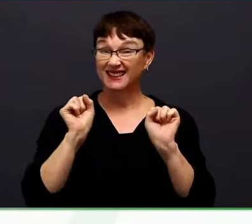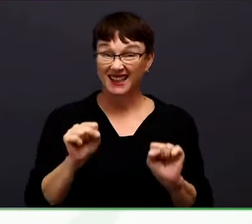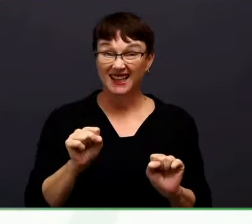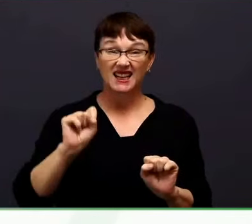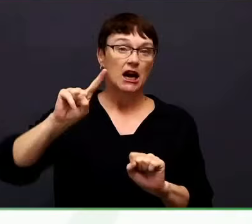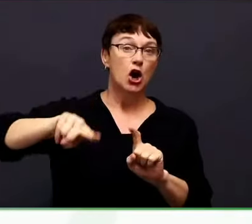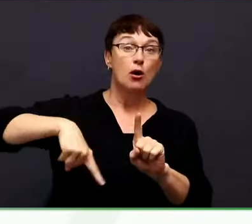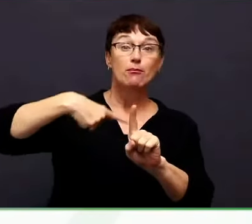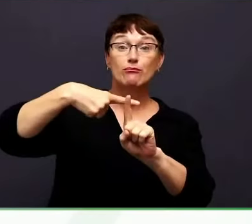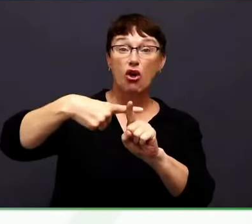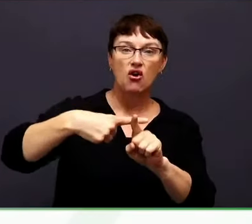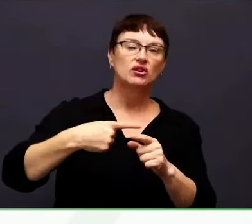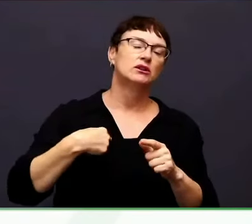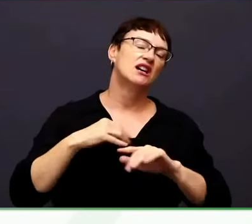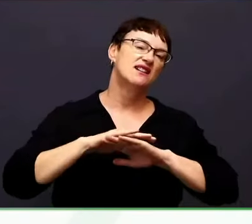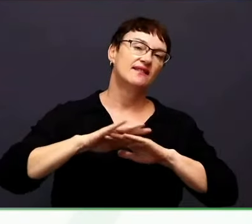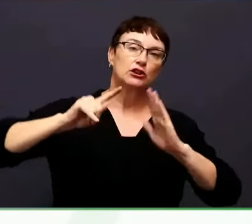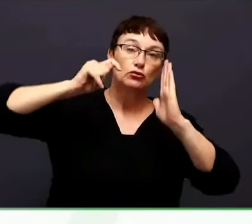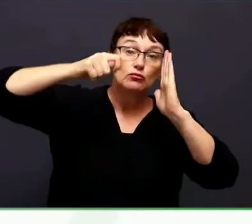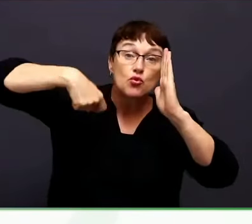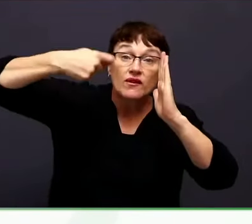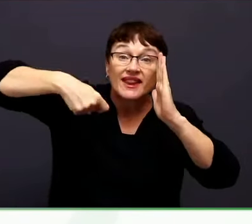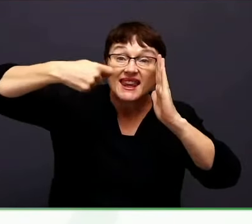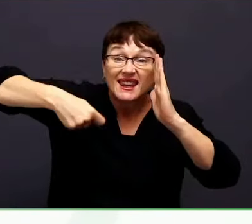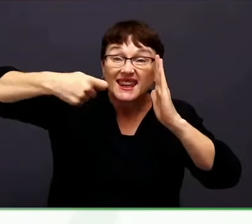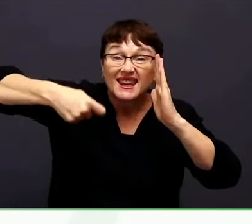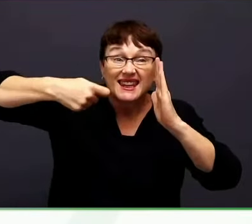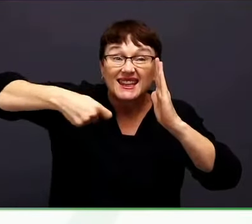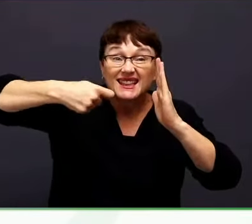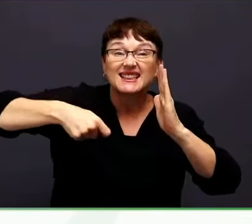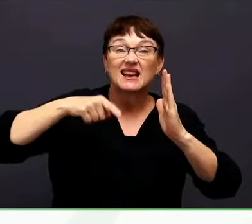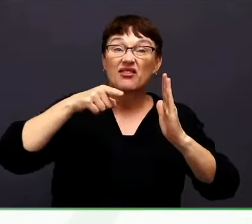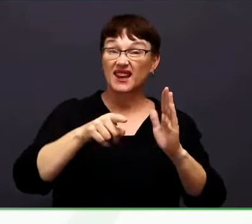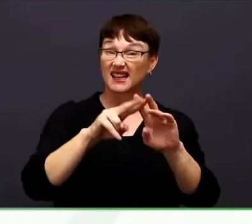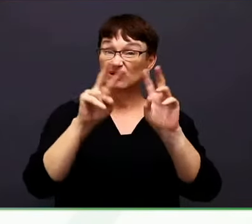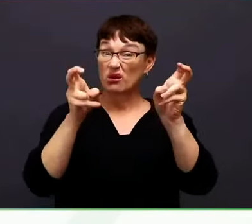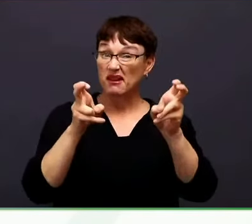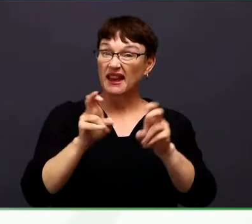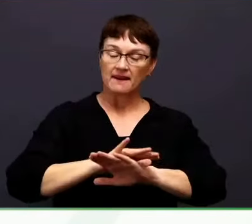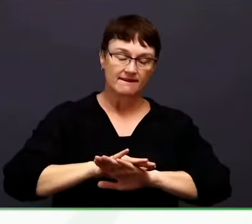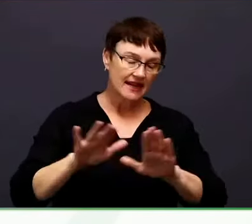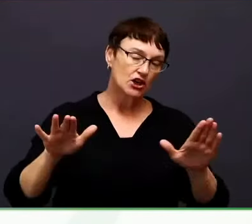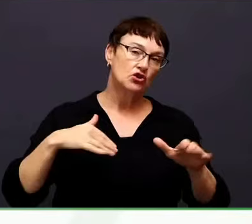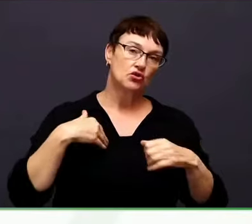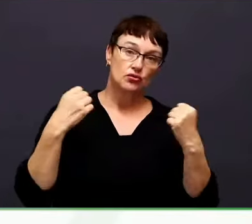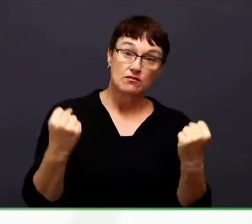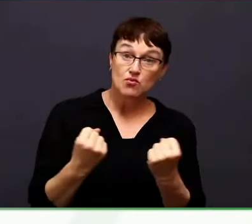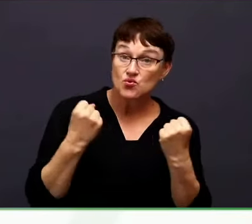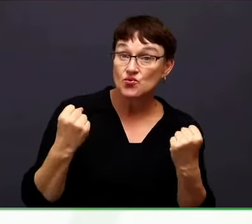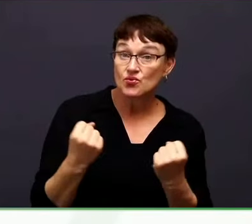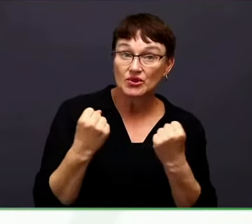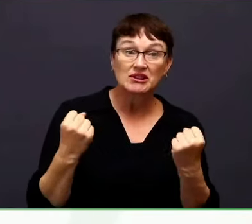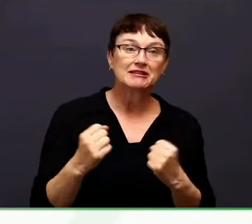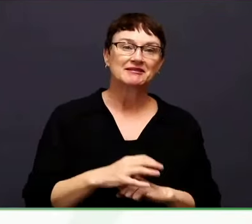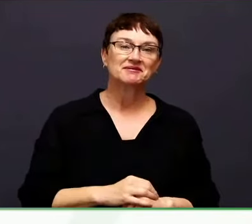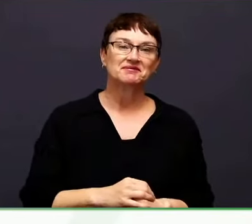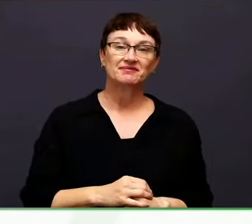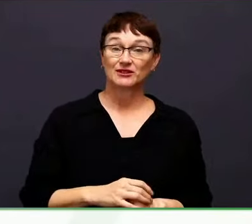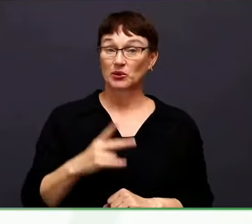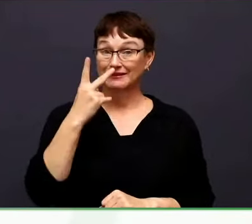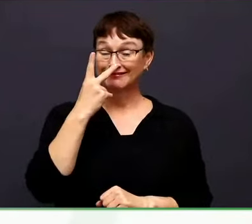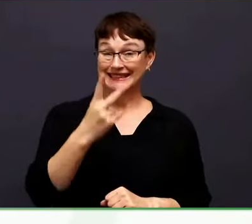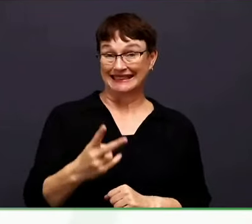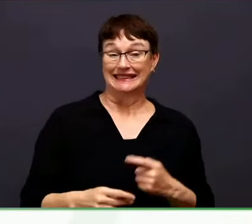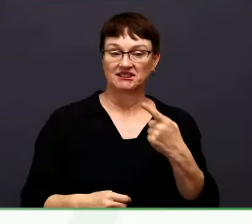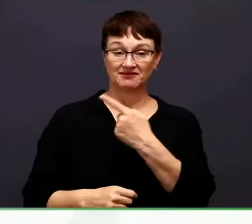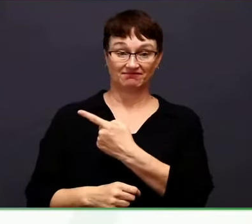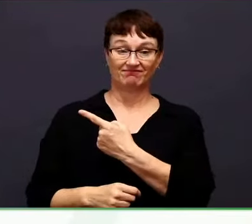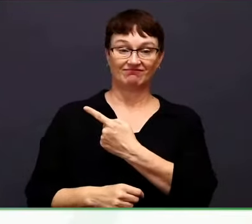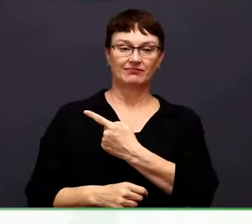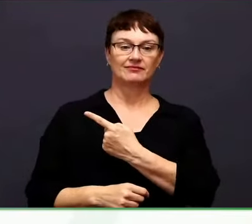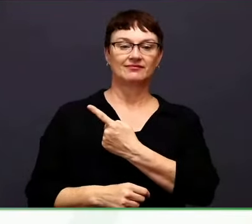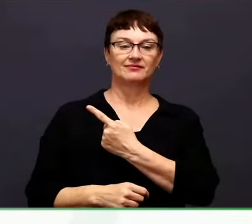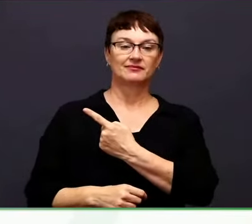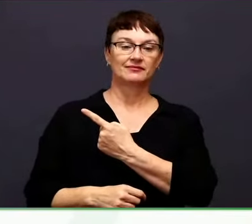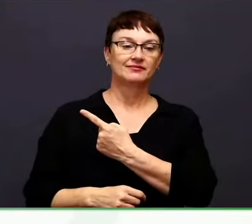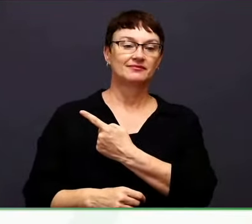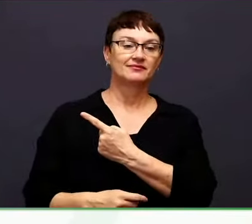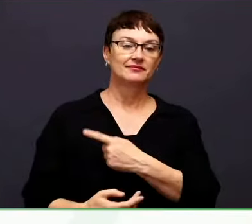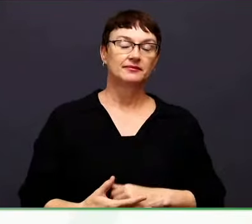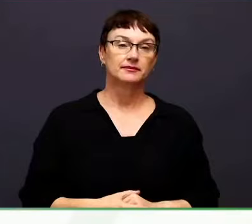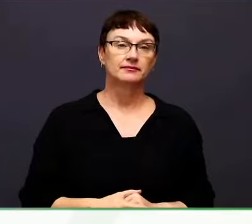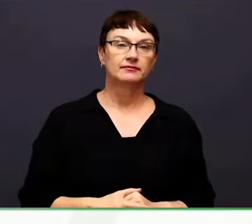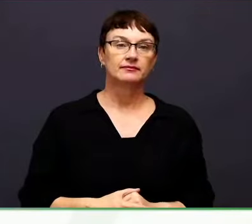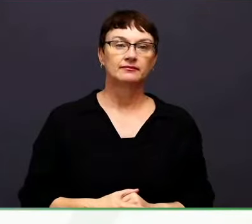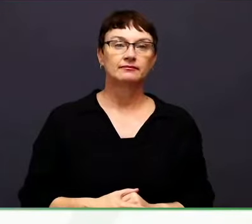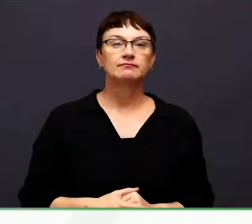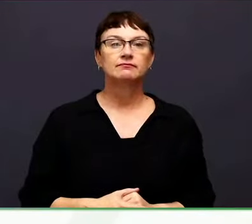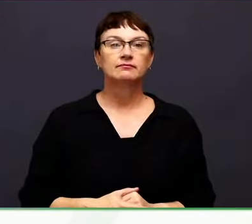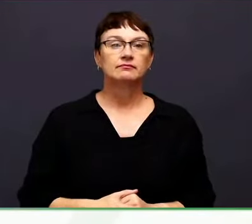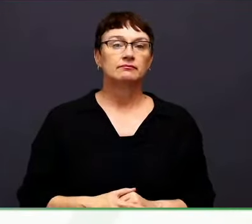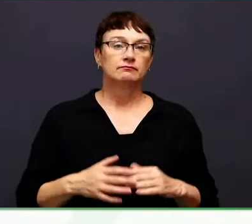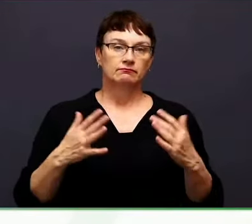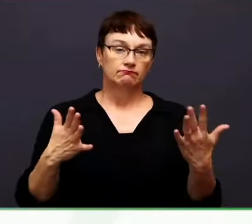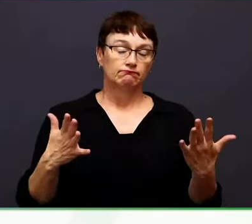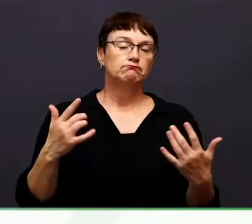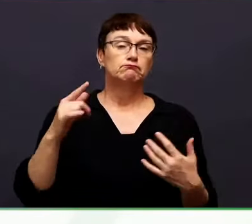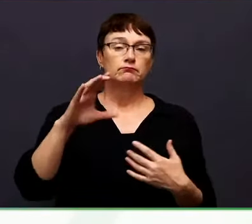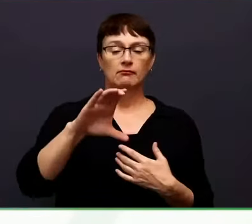OK, thanks again but she described that she was a participant of the